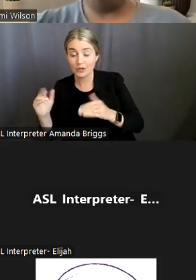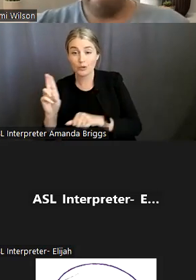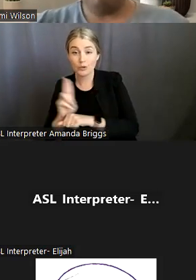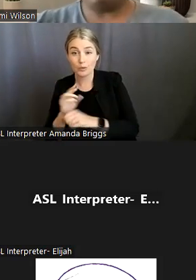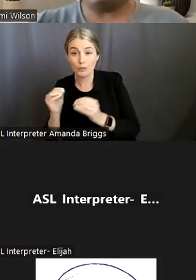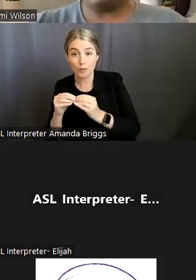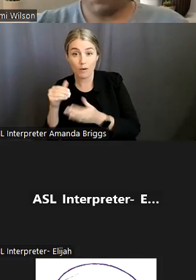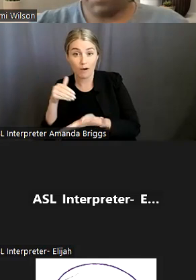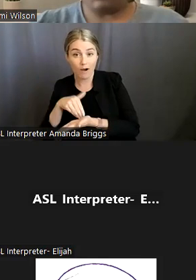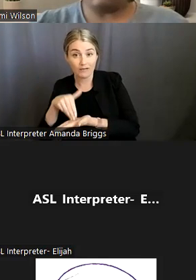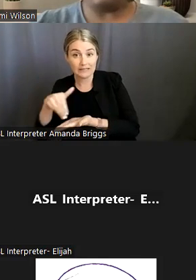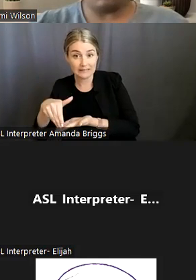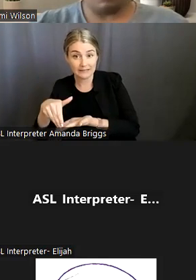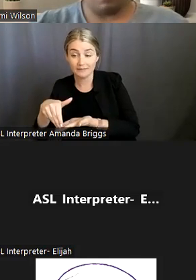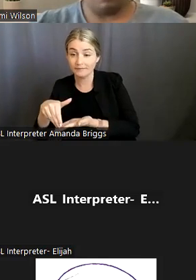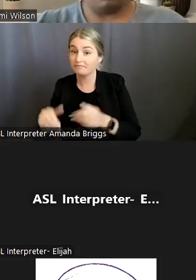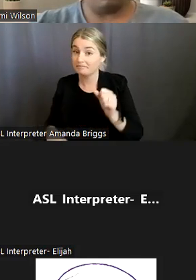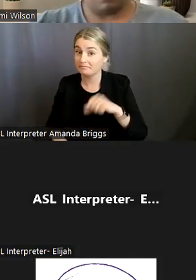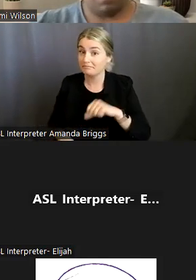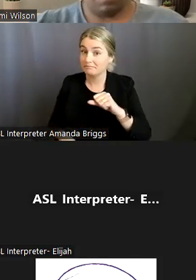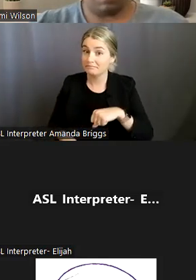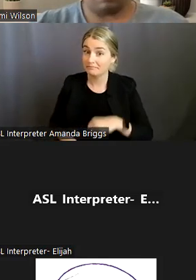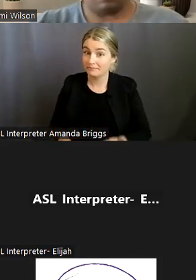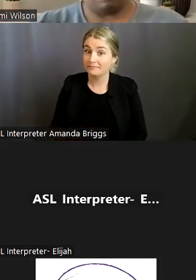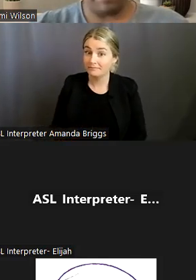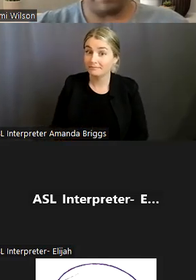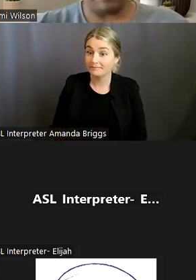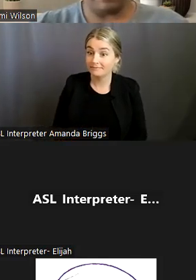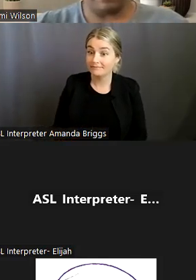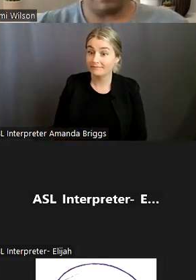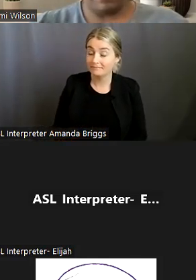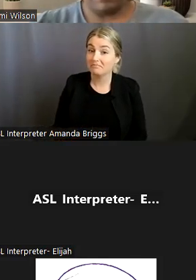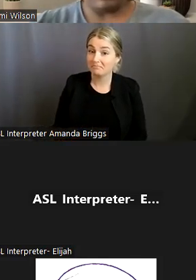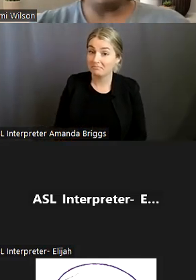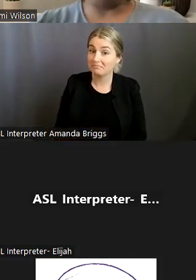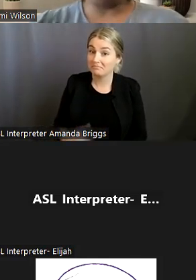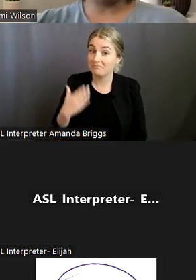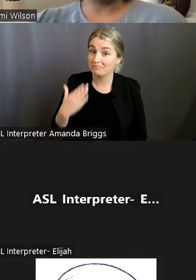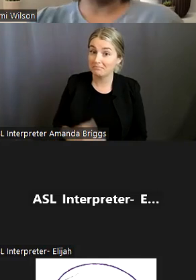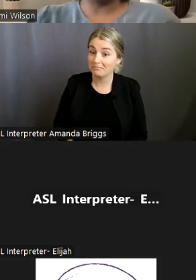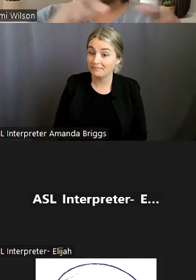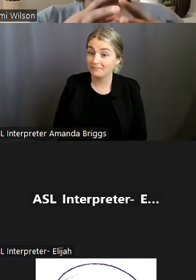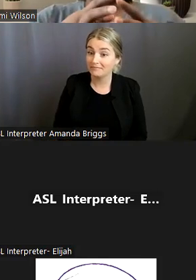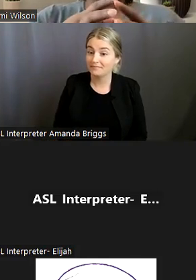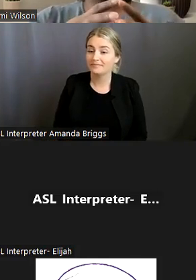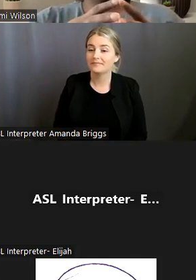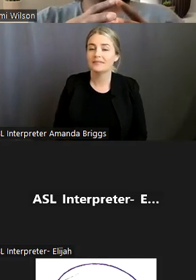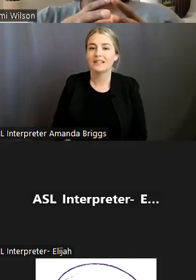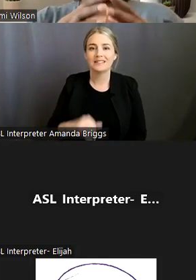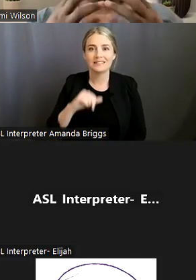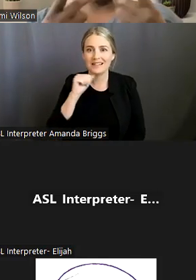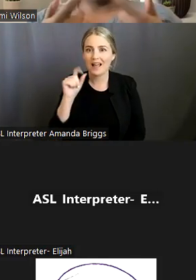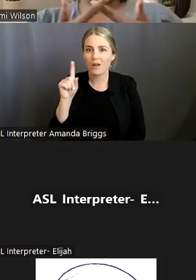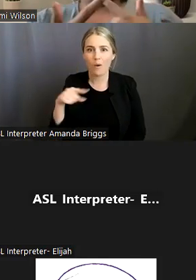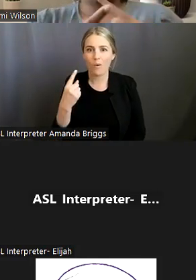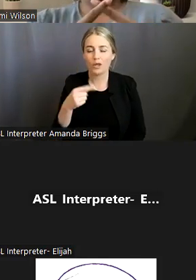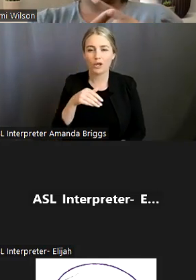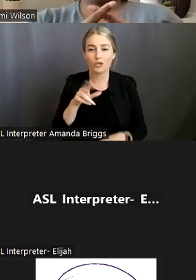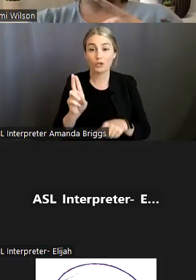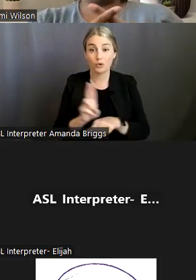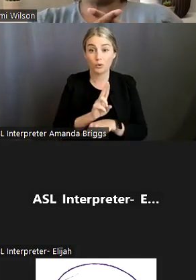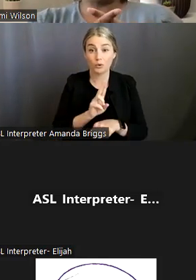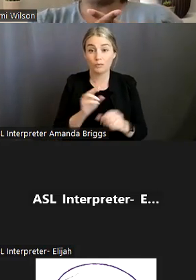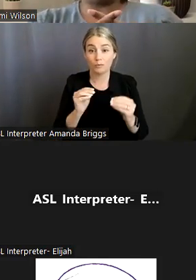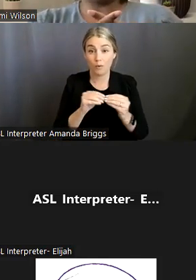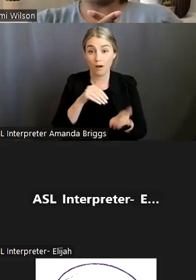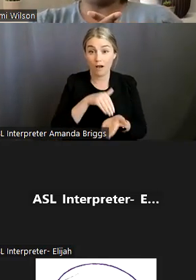(Jami) Very good, and not only are they using more often, they're using benzodiazepines